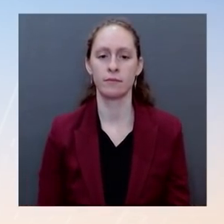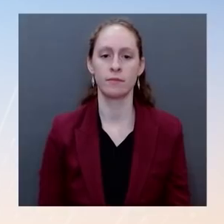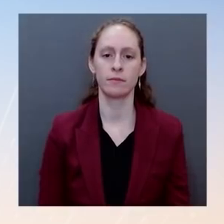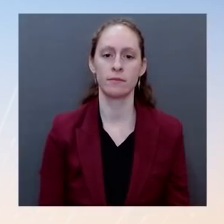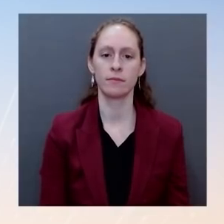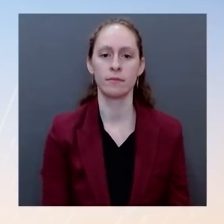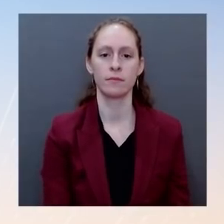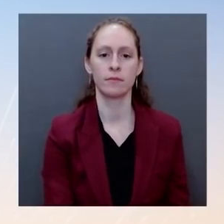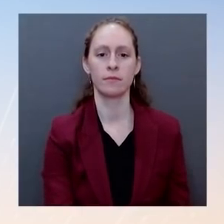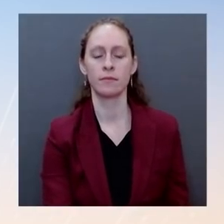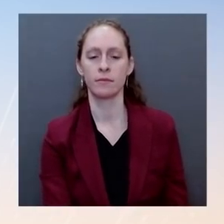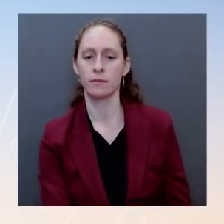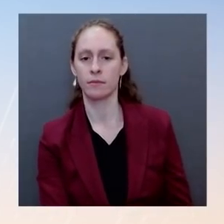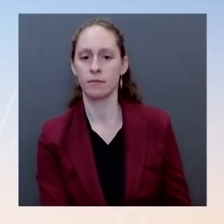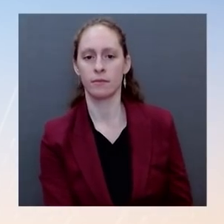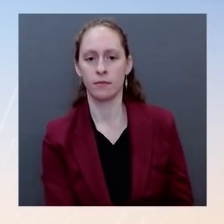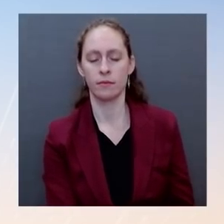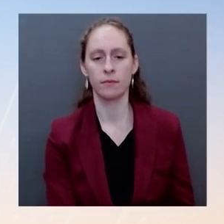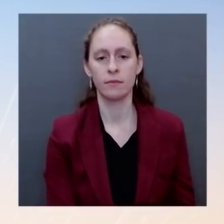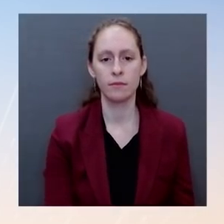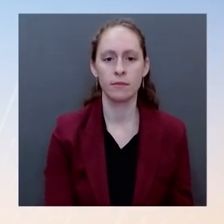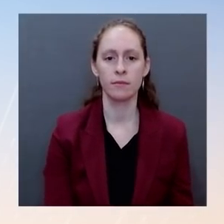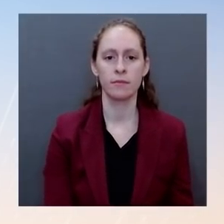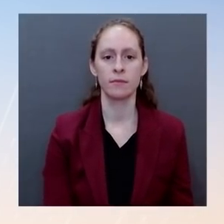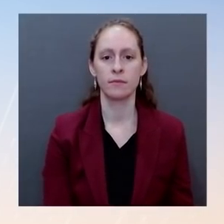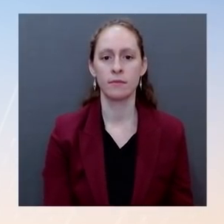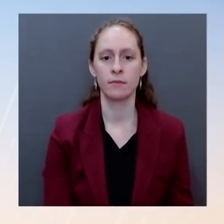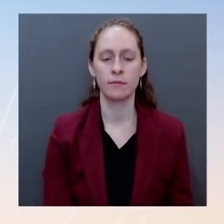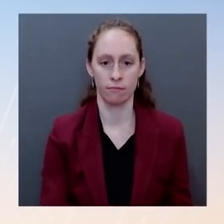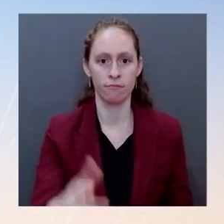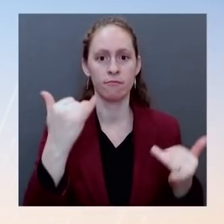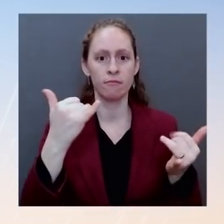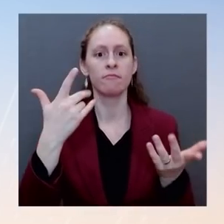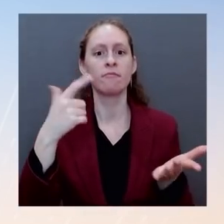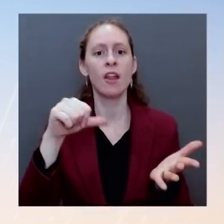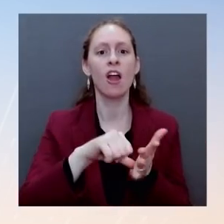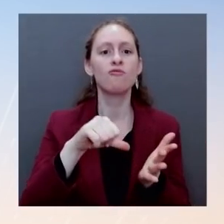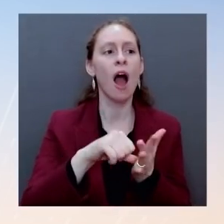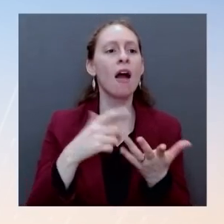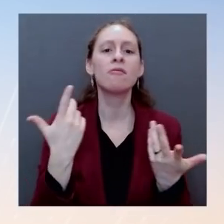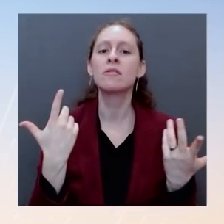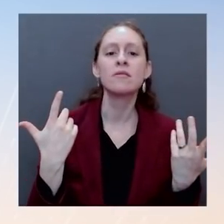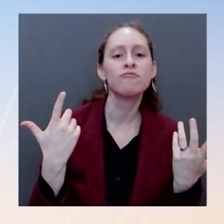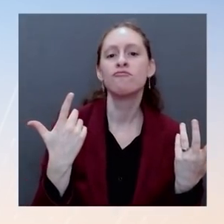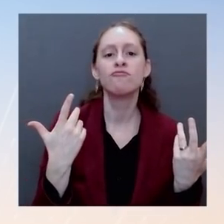is rebuild those relationships -- our partnerships with countries around the world, get back to the table